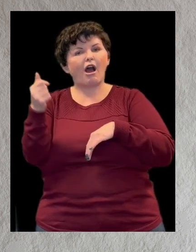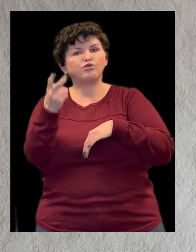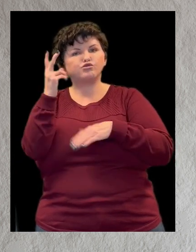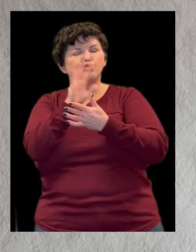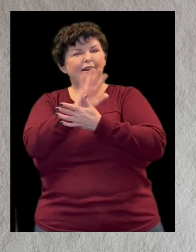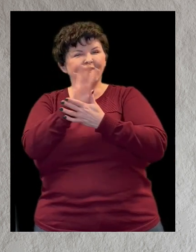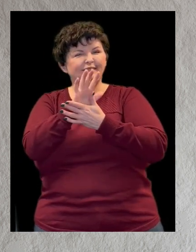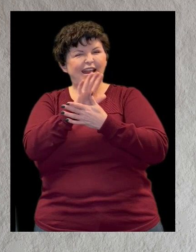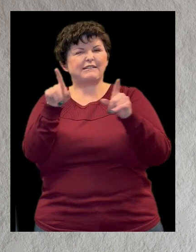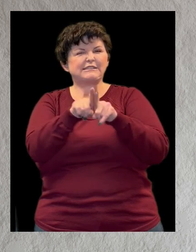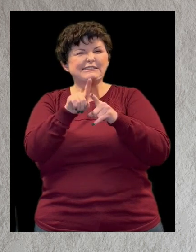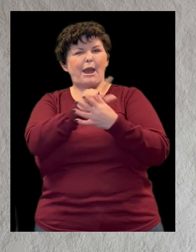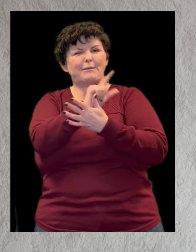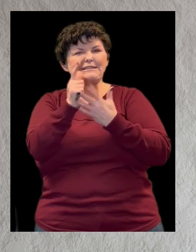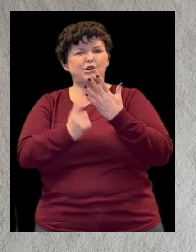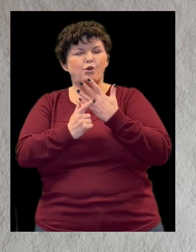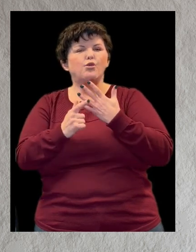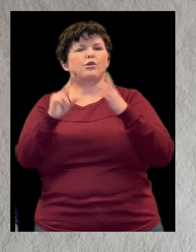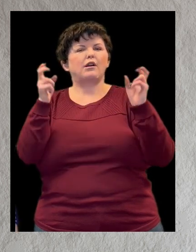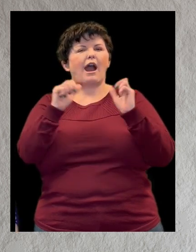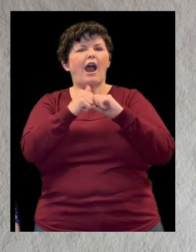in this series, How To Be Your Best Advocate.